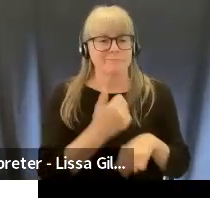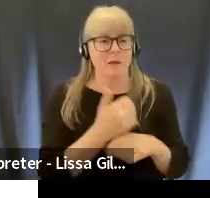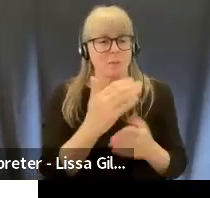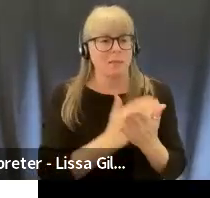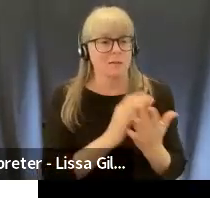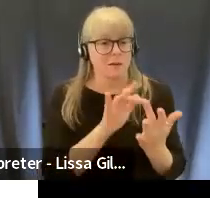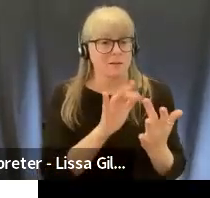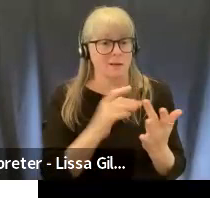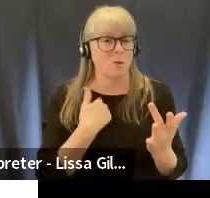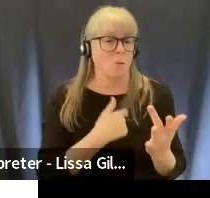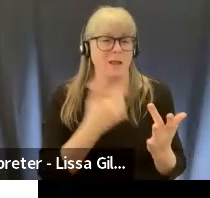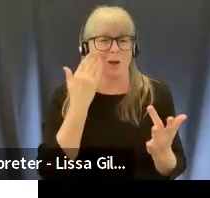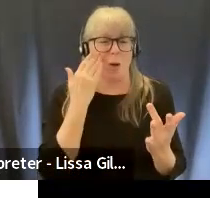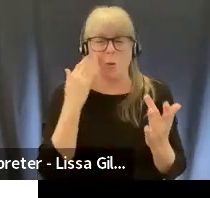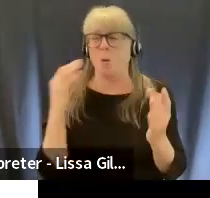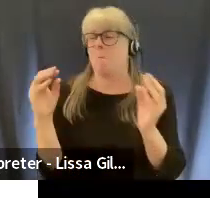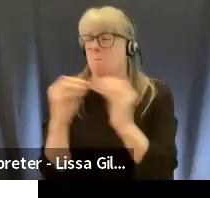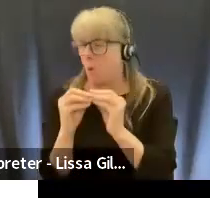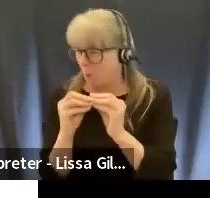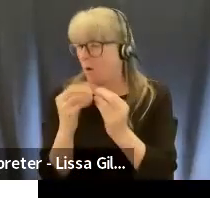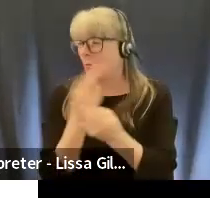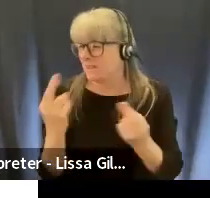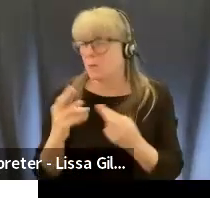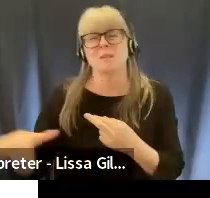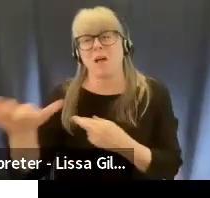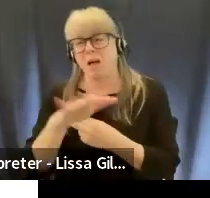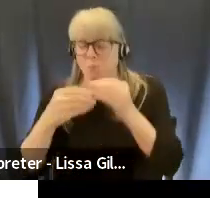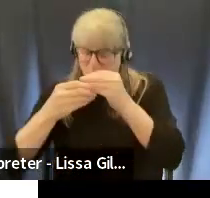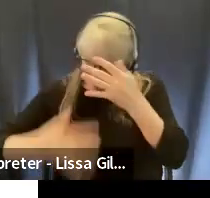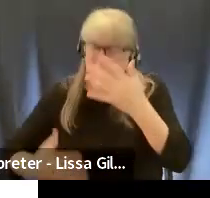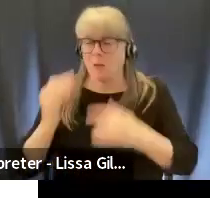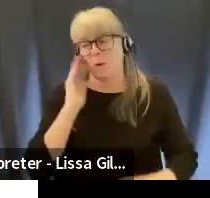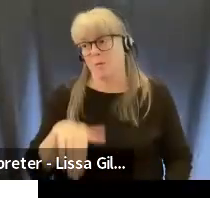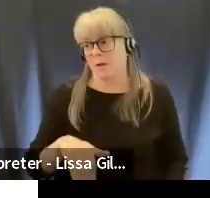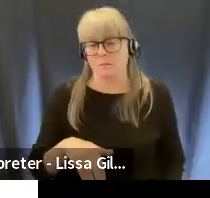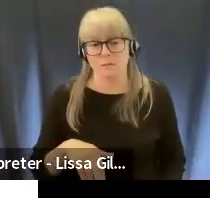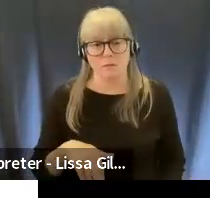We know that there's far more the resources there. So it's they're never exhausted.